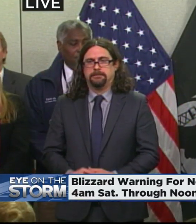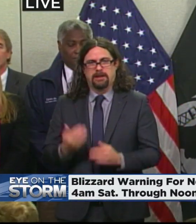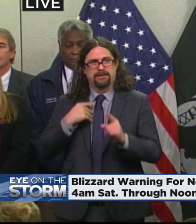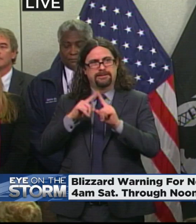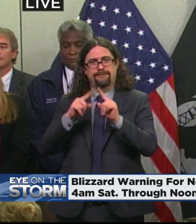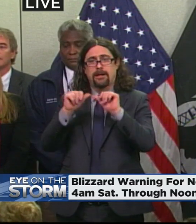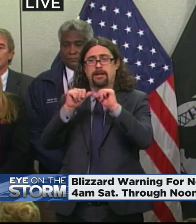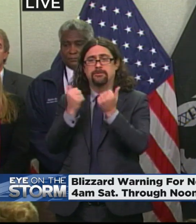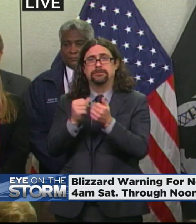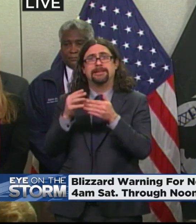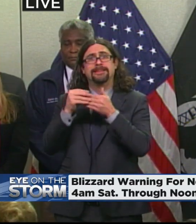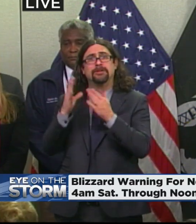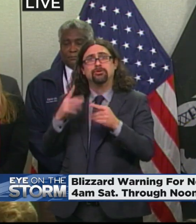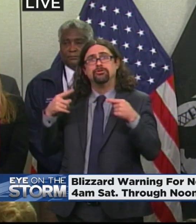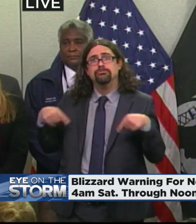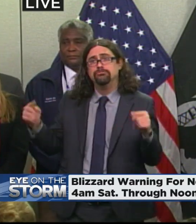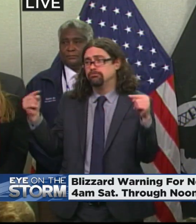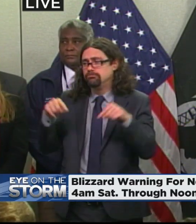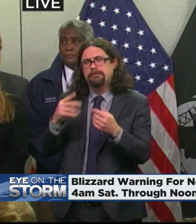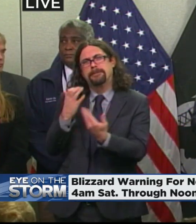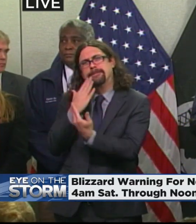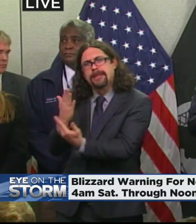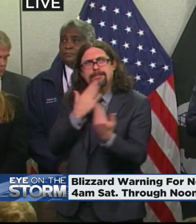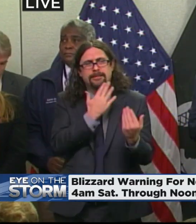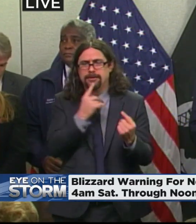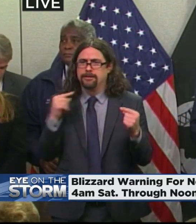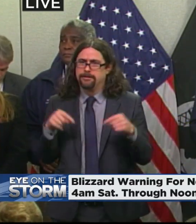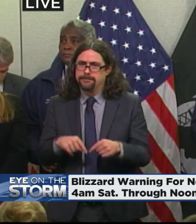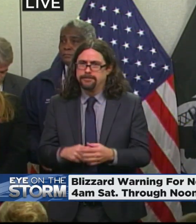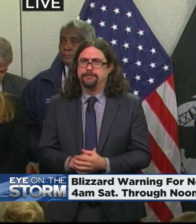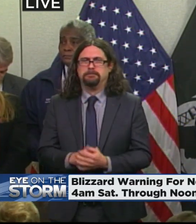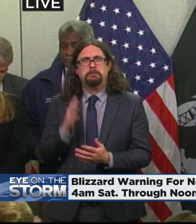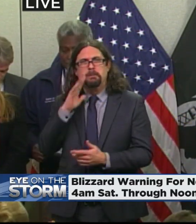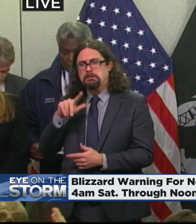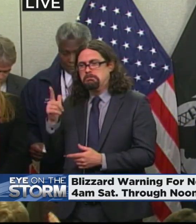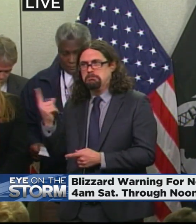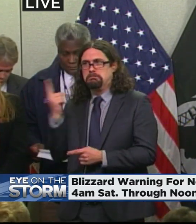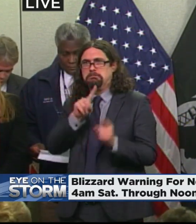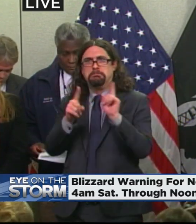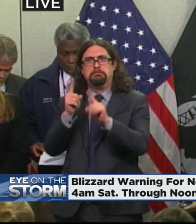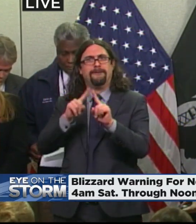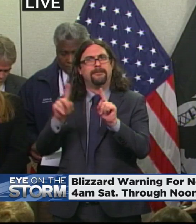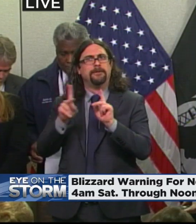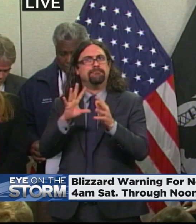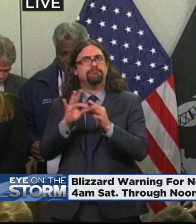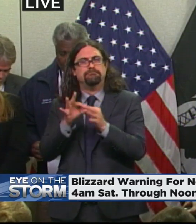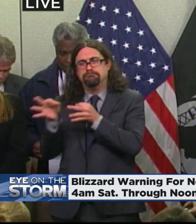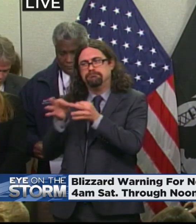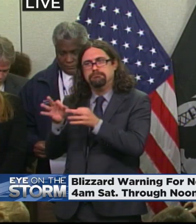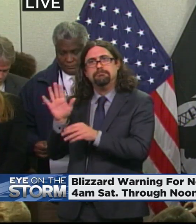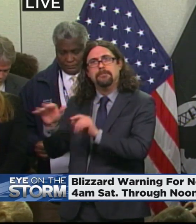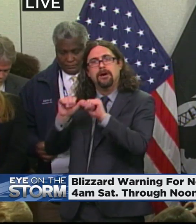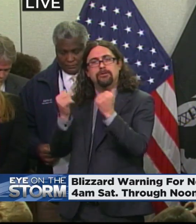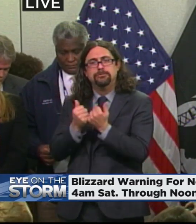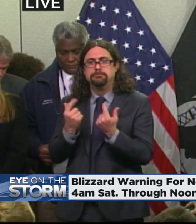EMERGENCY INTO EFFECT. LET ME THANK ALL OF THE LEADERS IN THE ADMINISTRATION WHO ARE HERE AND ALL THE AGENCIES REPRESENTED.